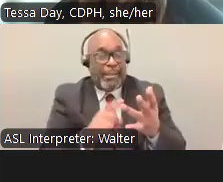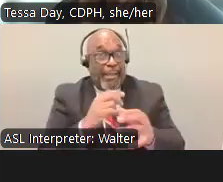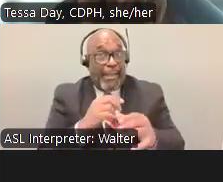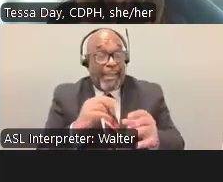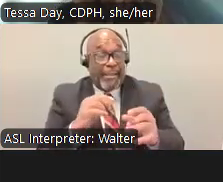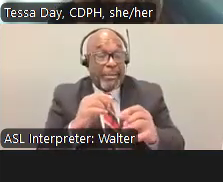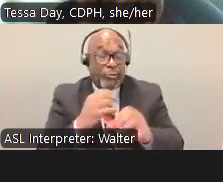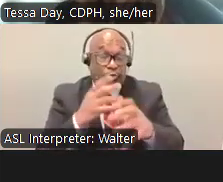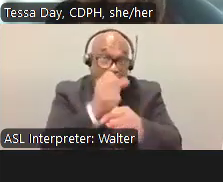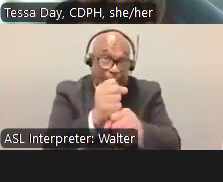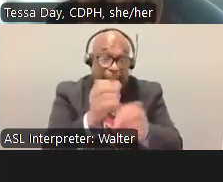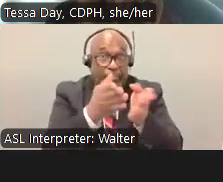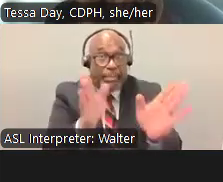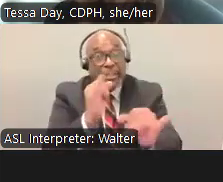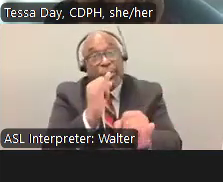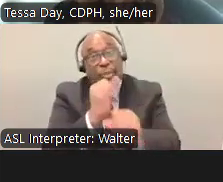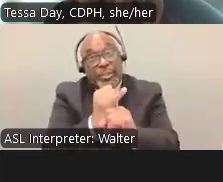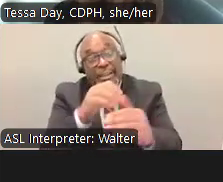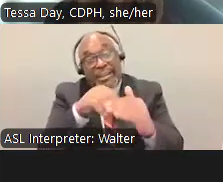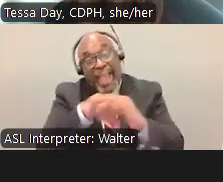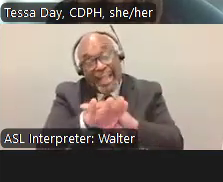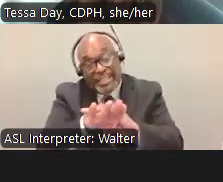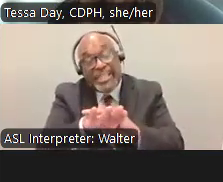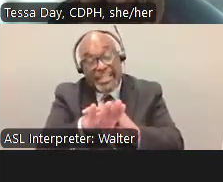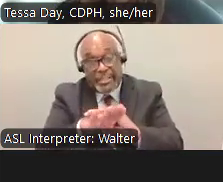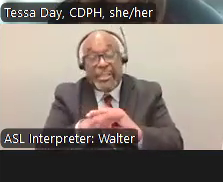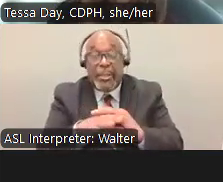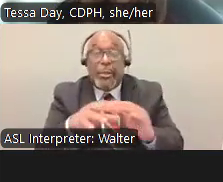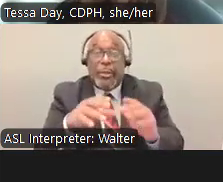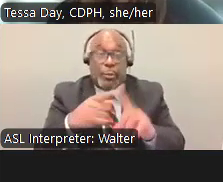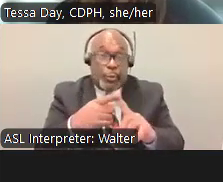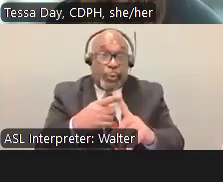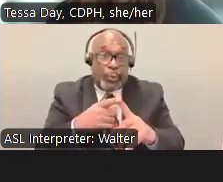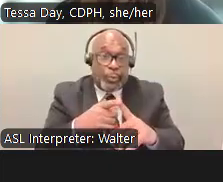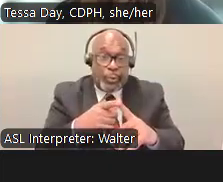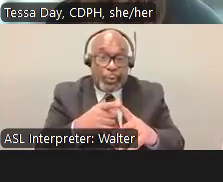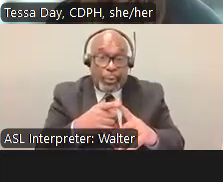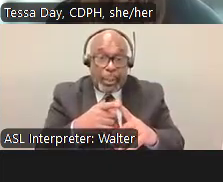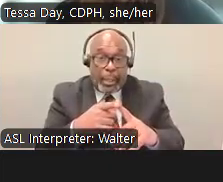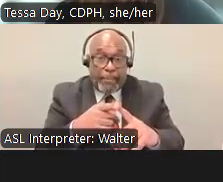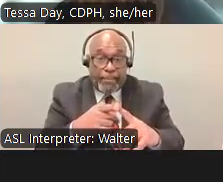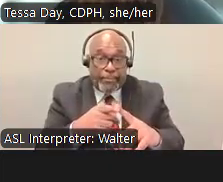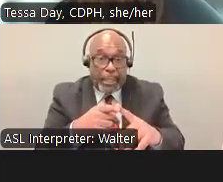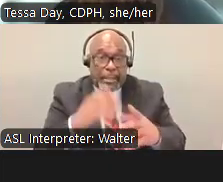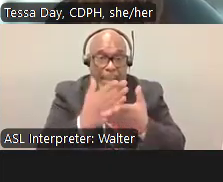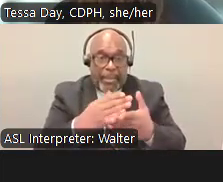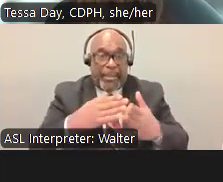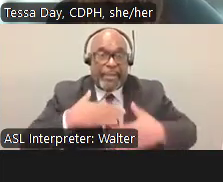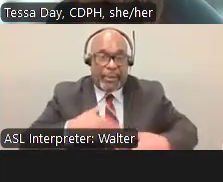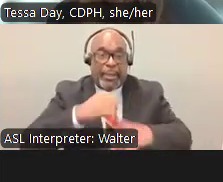13:27:54 institutions, as well as access 13:27:55 to resources and some of the 13:27:58 physical conditions of the 13:27:59 neighborhood. So we're going to